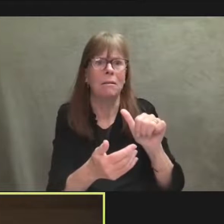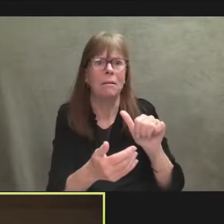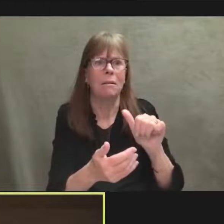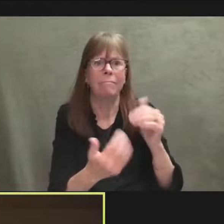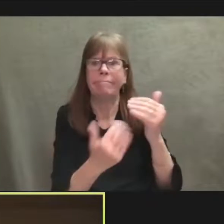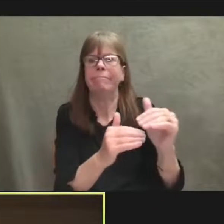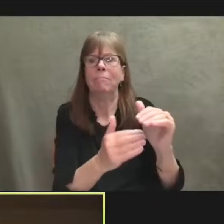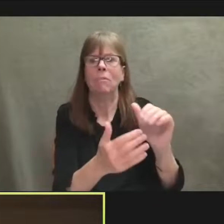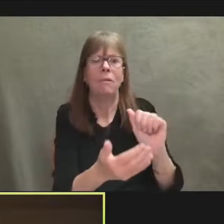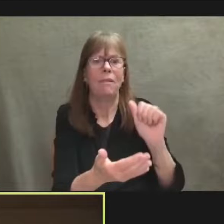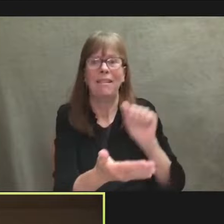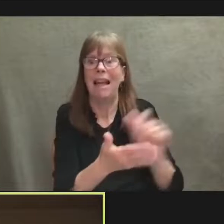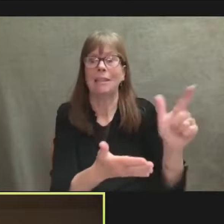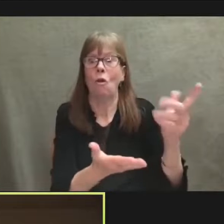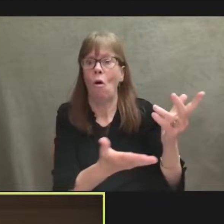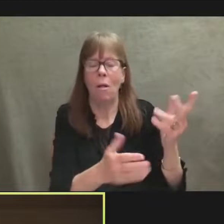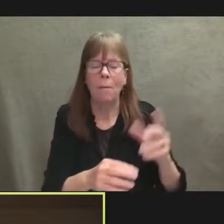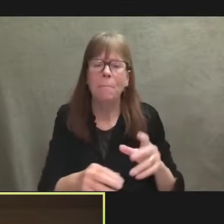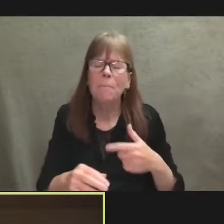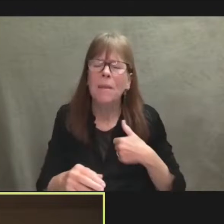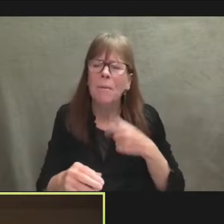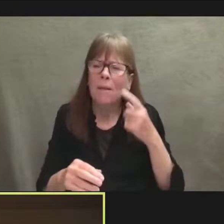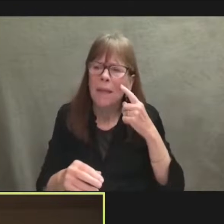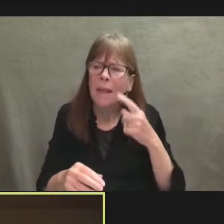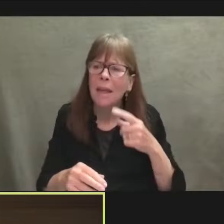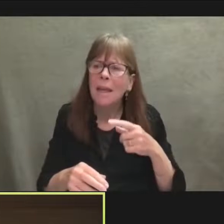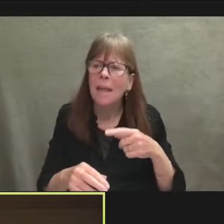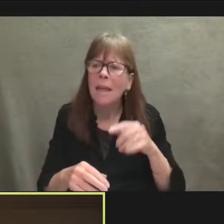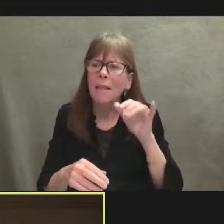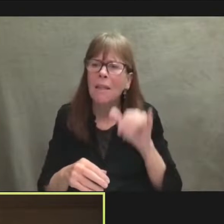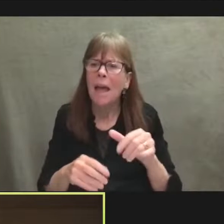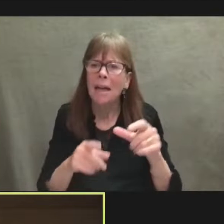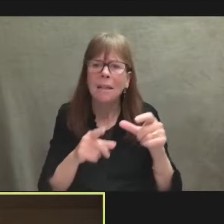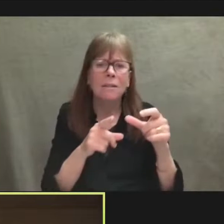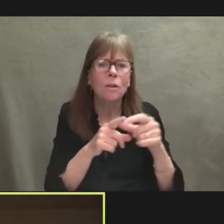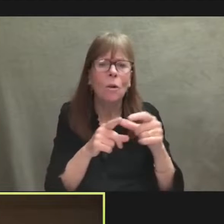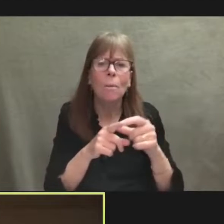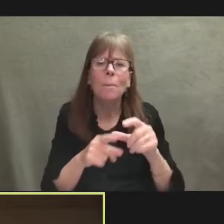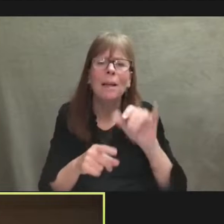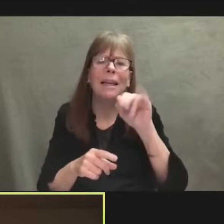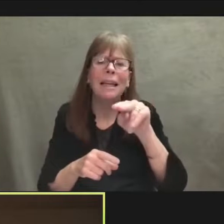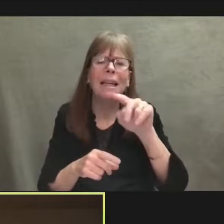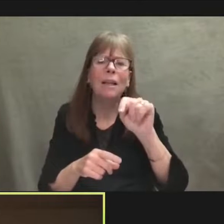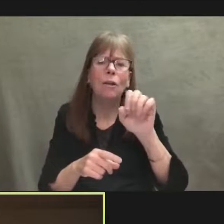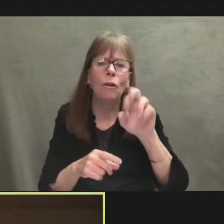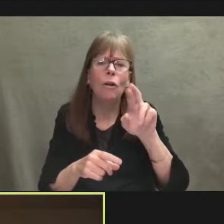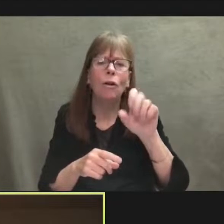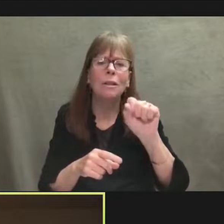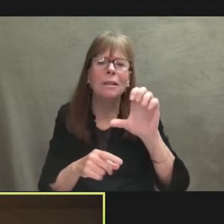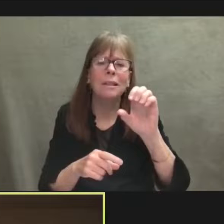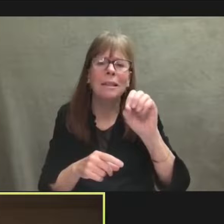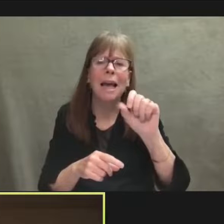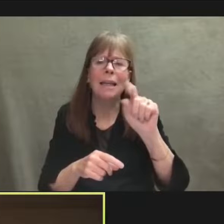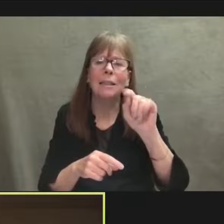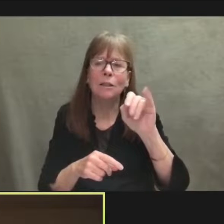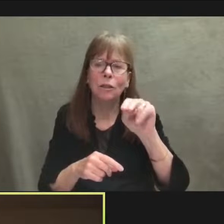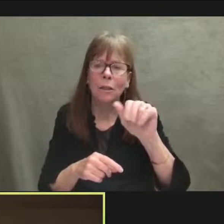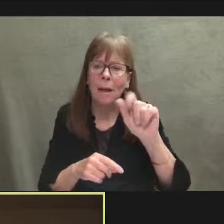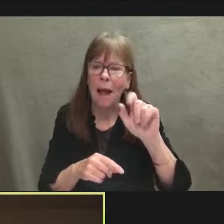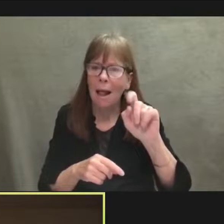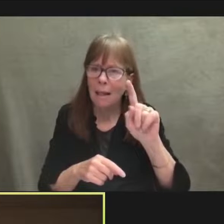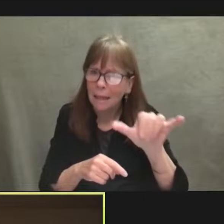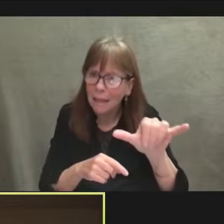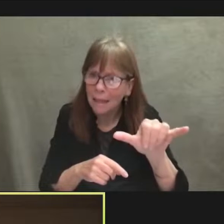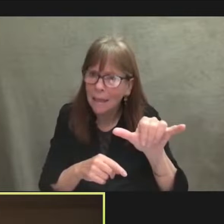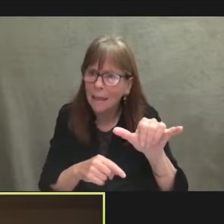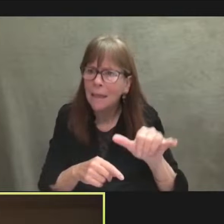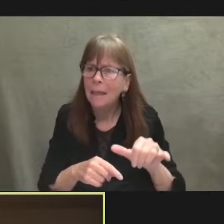where I see that they’re intersectional, and intersectionality is used where people are really